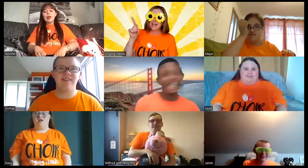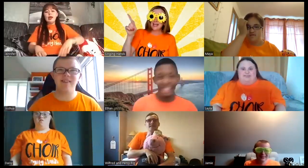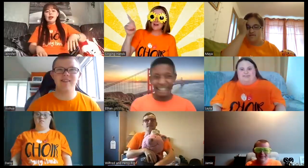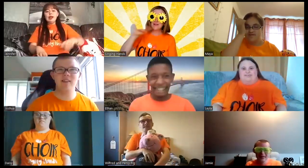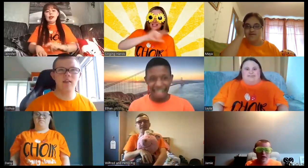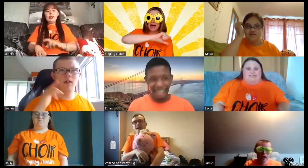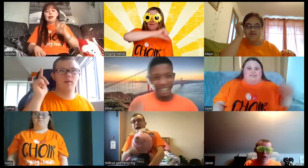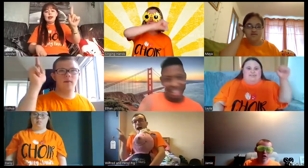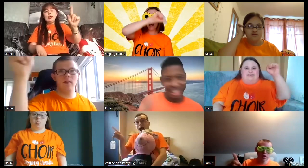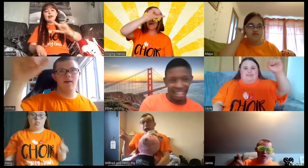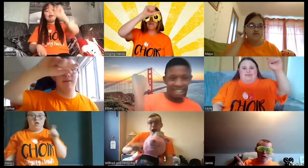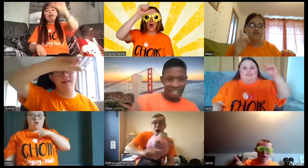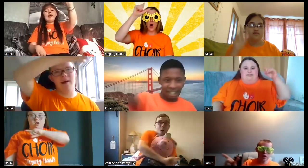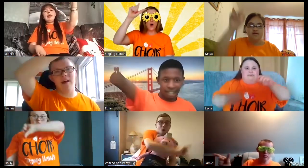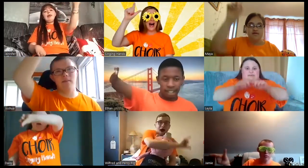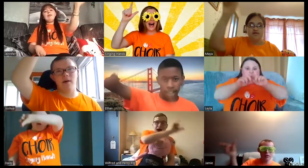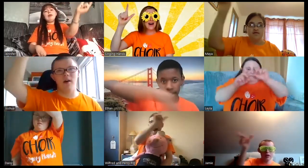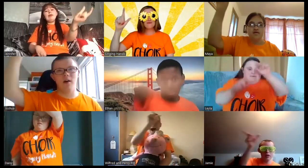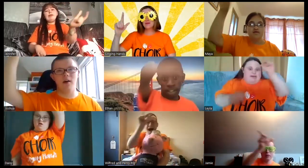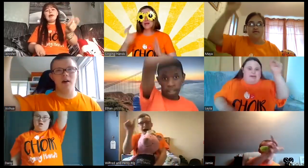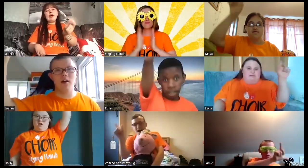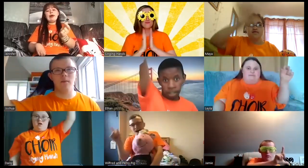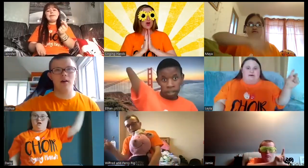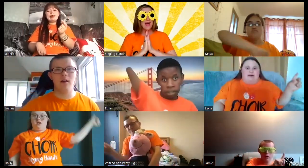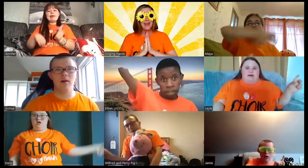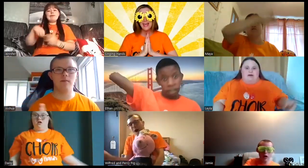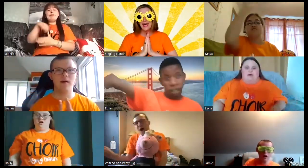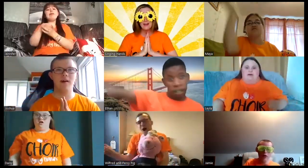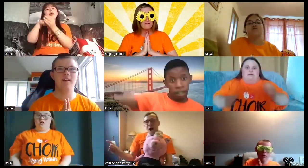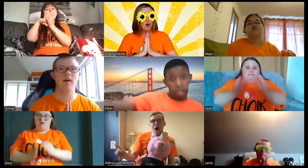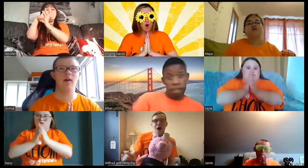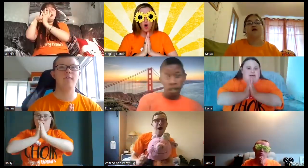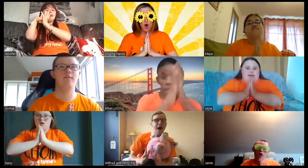Here is that rainbow I've been praying for